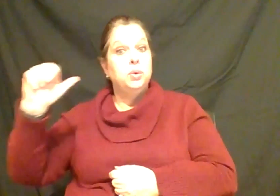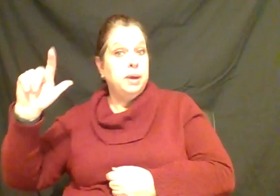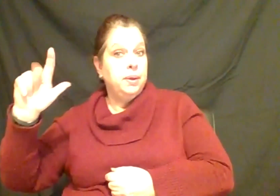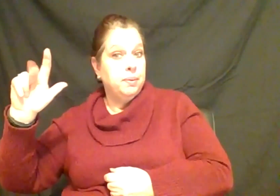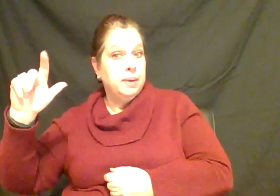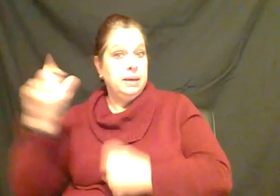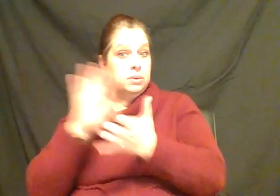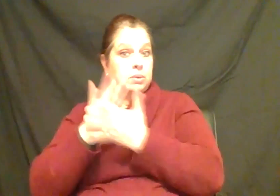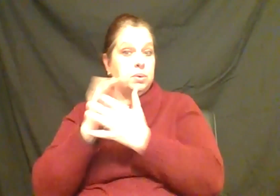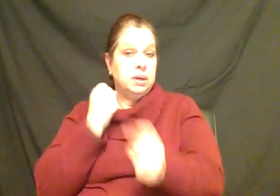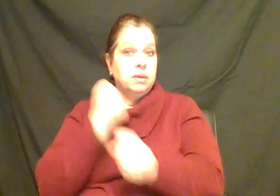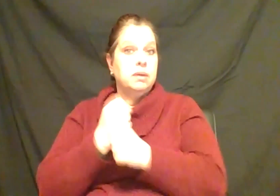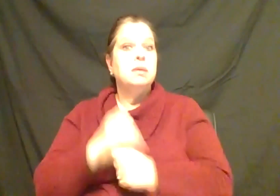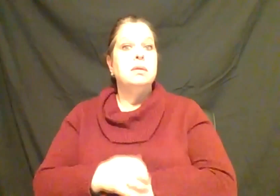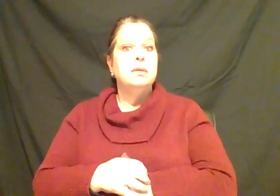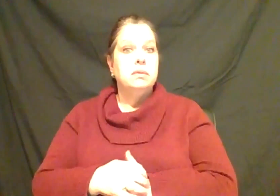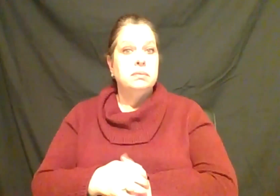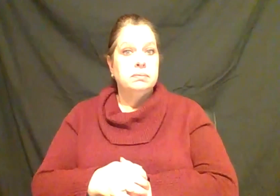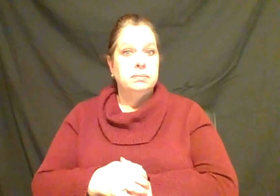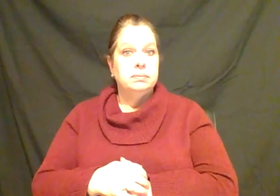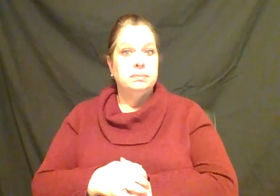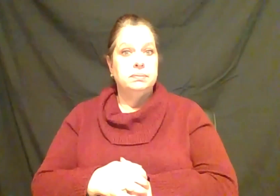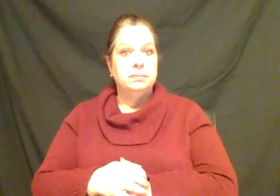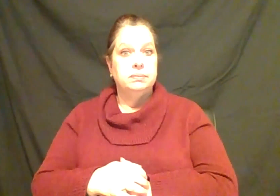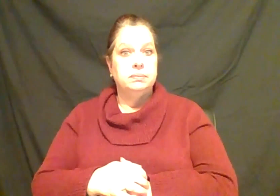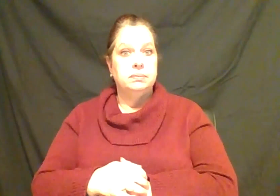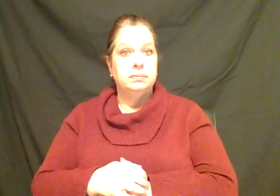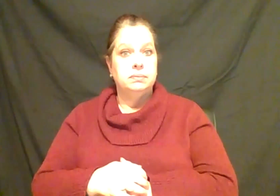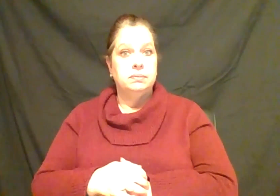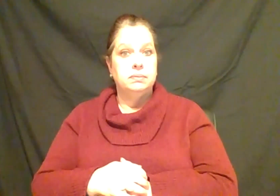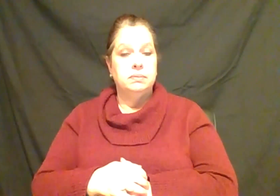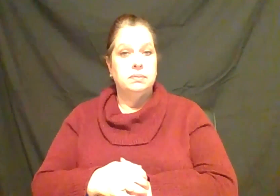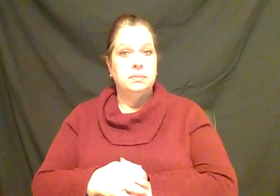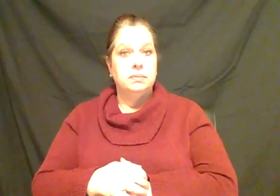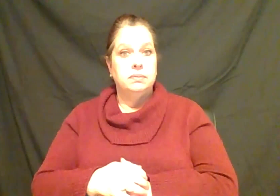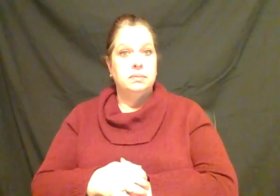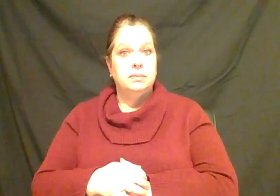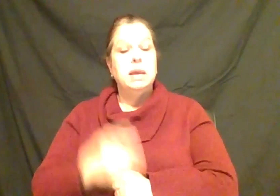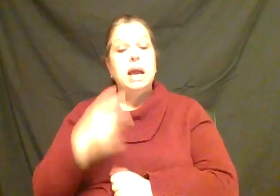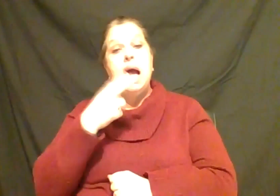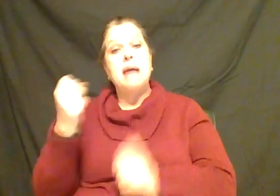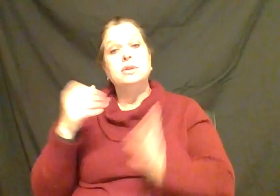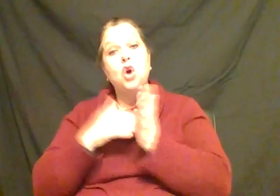um that's an interesting question uh because high schools do often dictate start times but will the